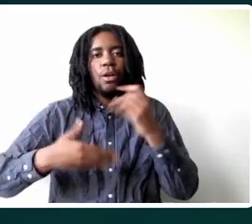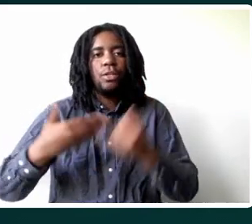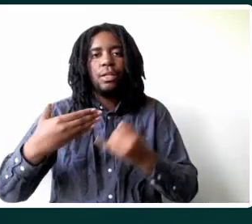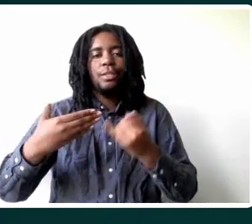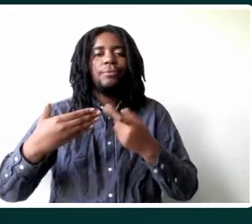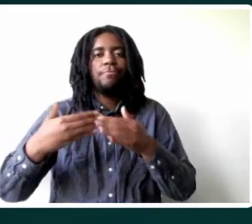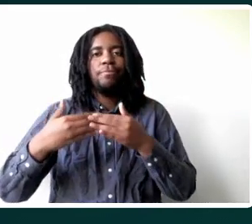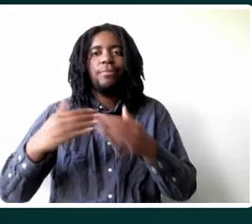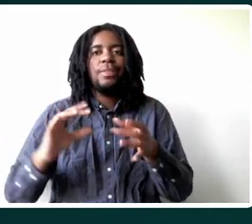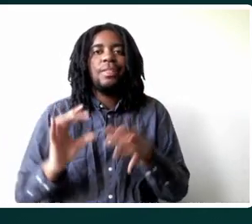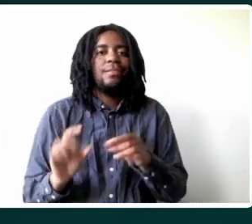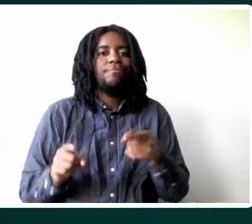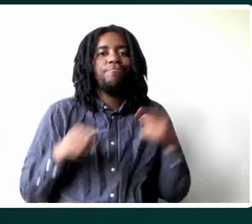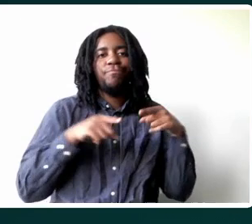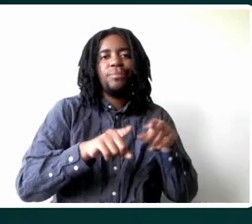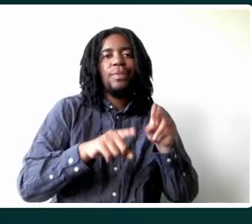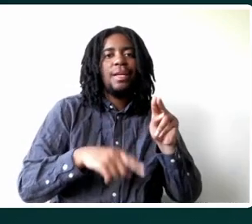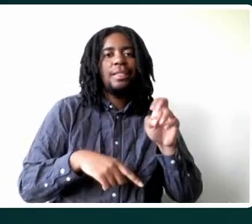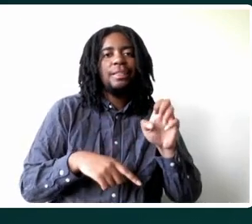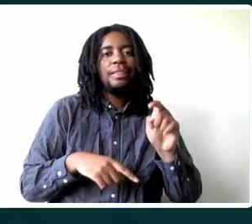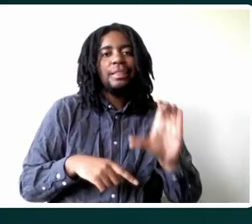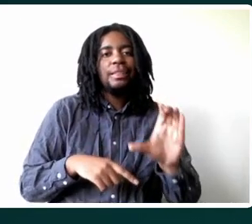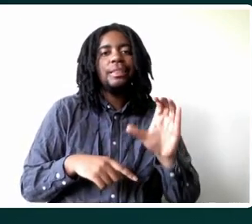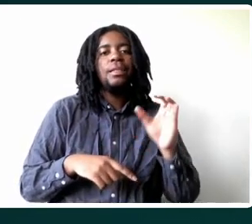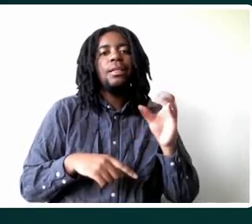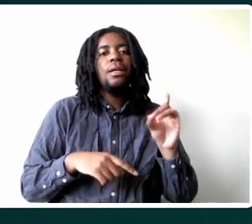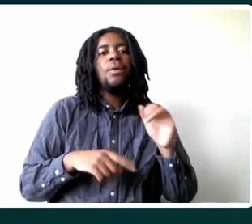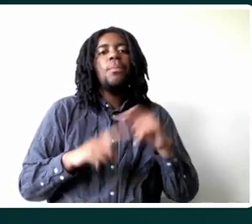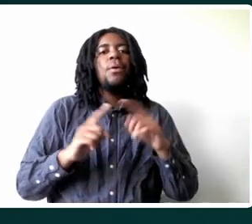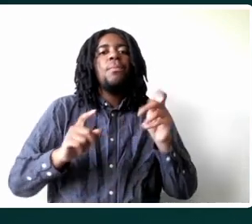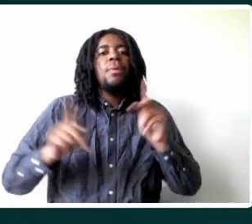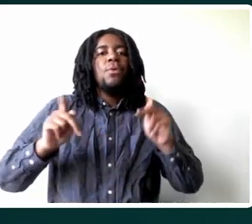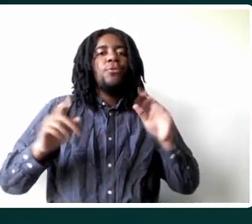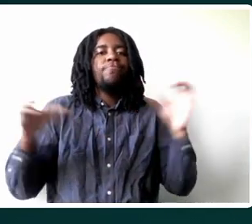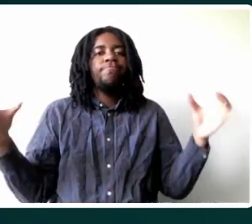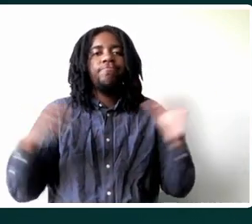was about people coming together. We dreamed up what we wanted the school year to look like. So,